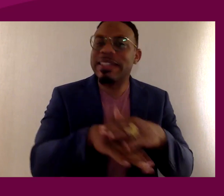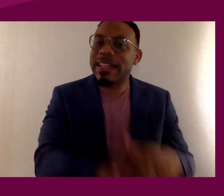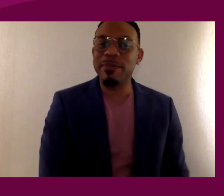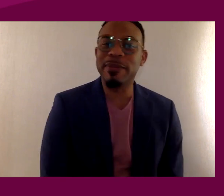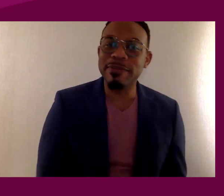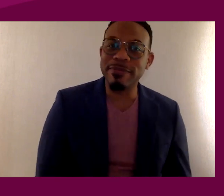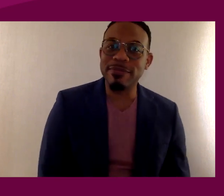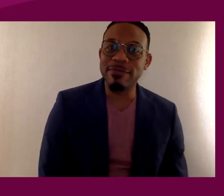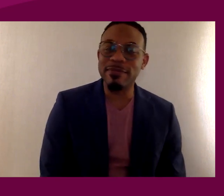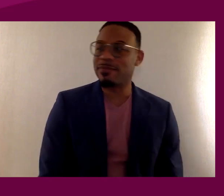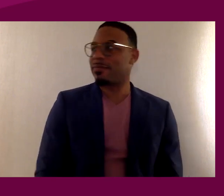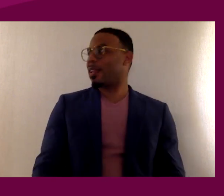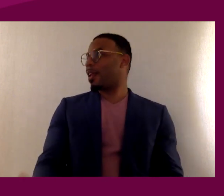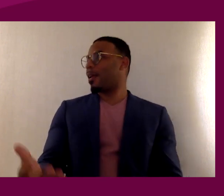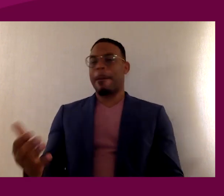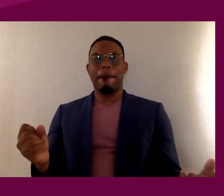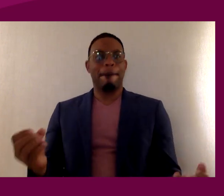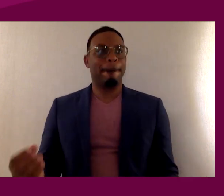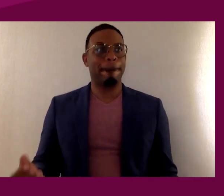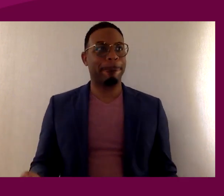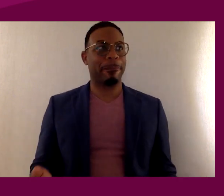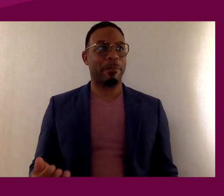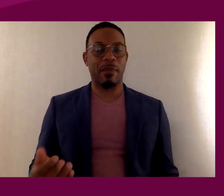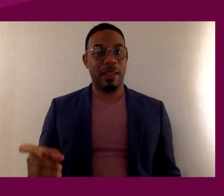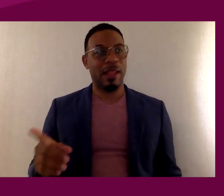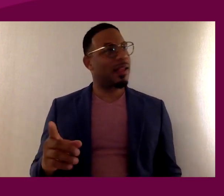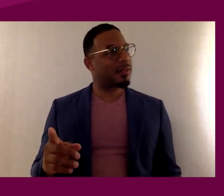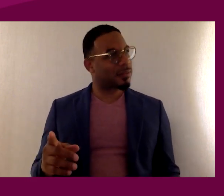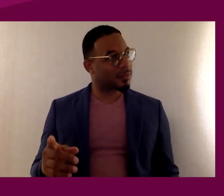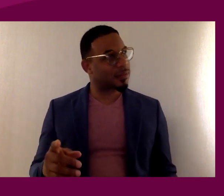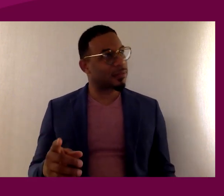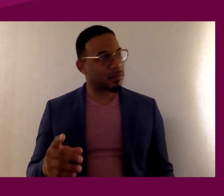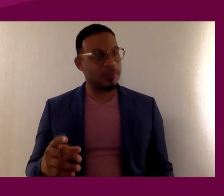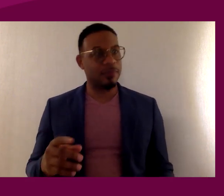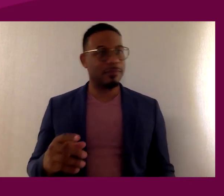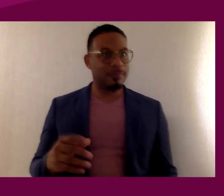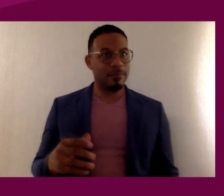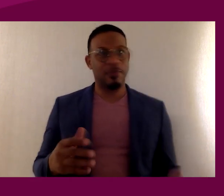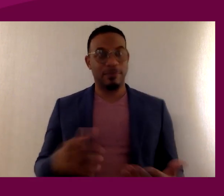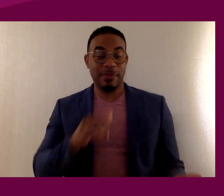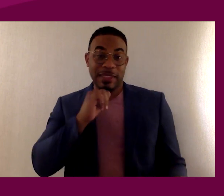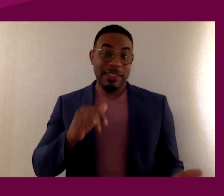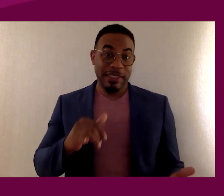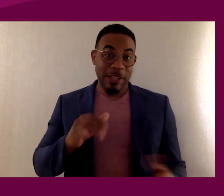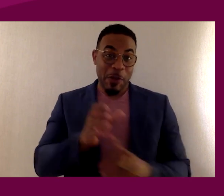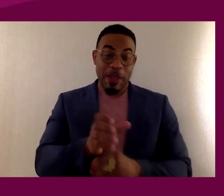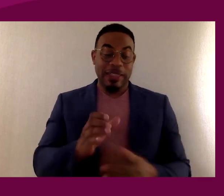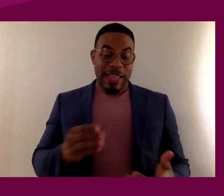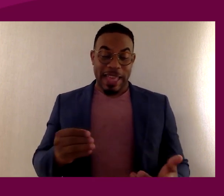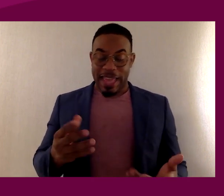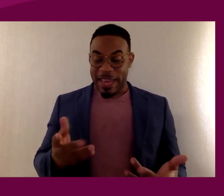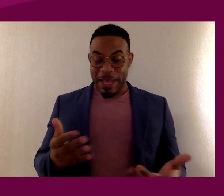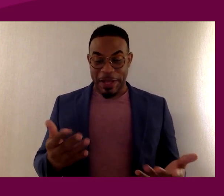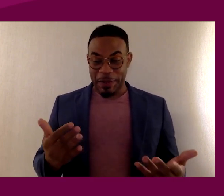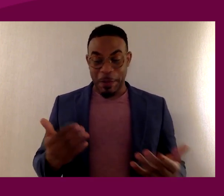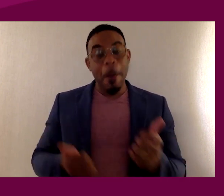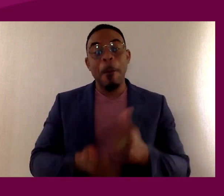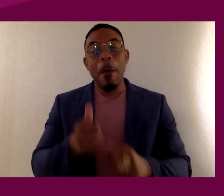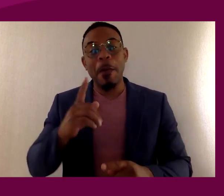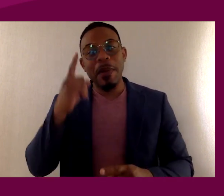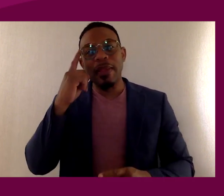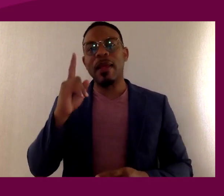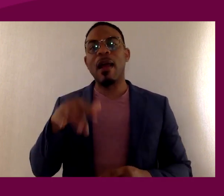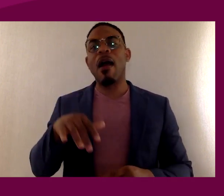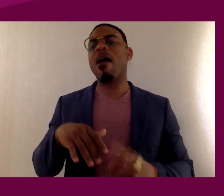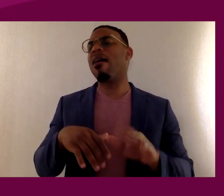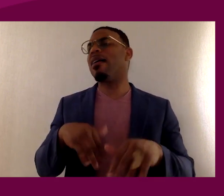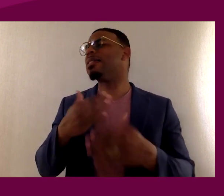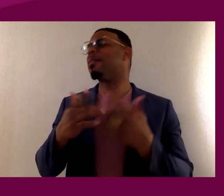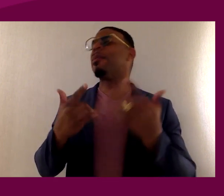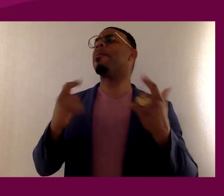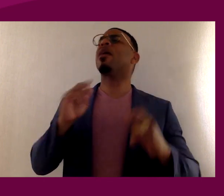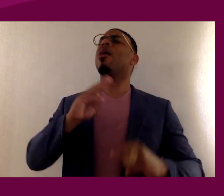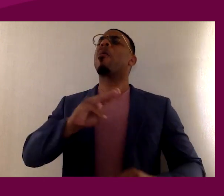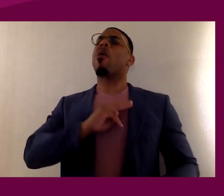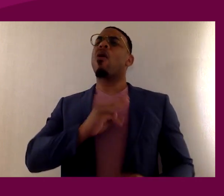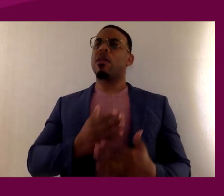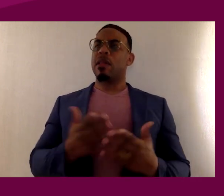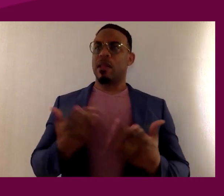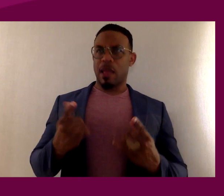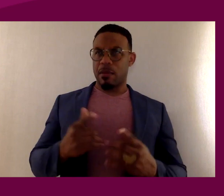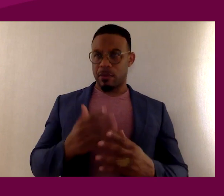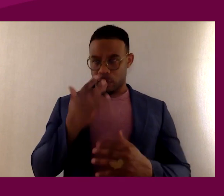us into jail. Jail wasn't accessible. So they didn't. Most people think there was some big